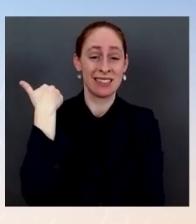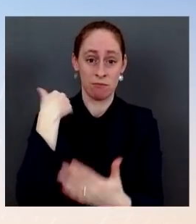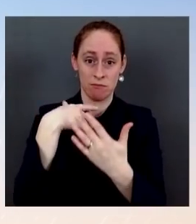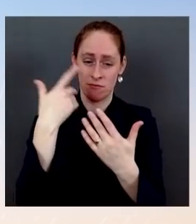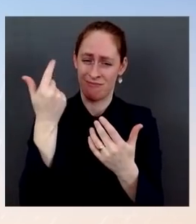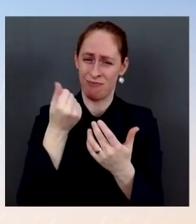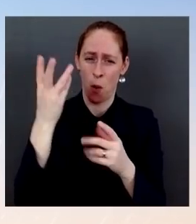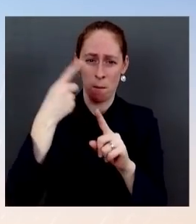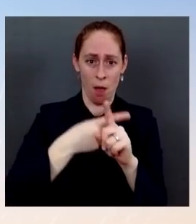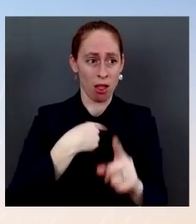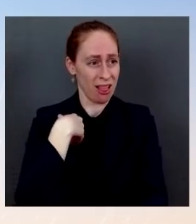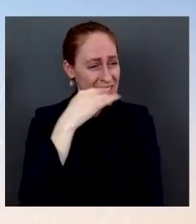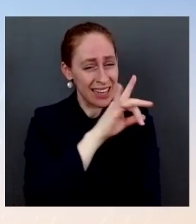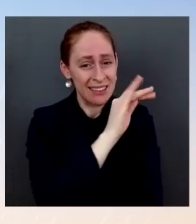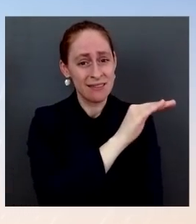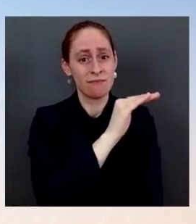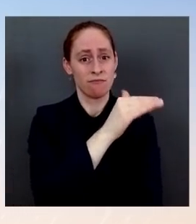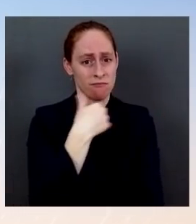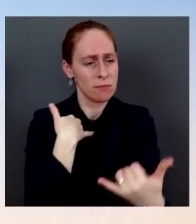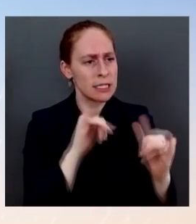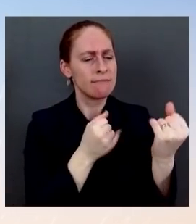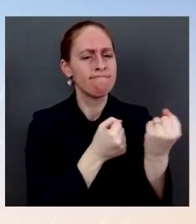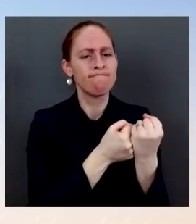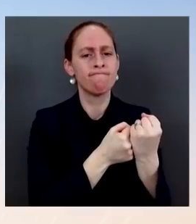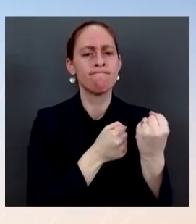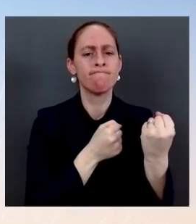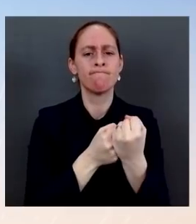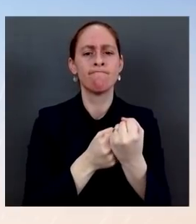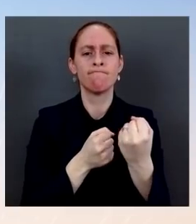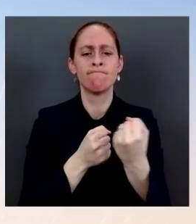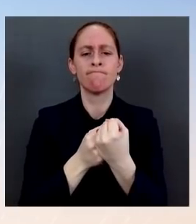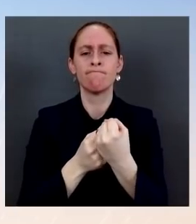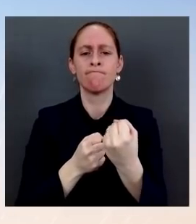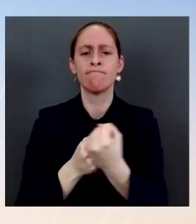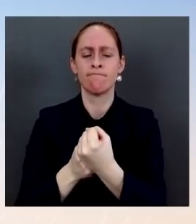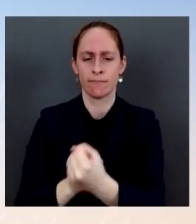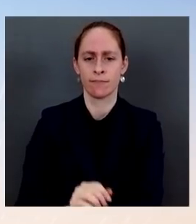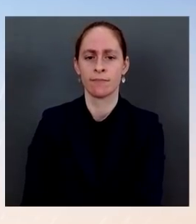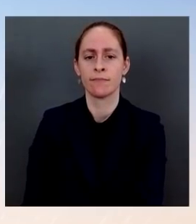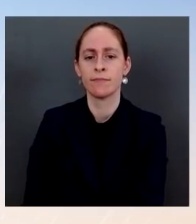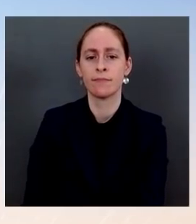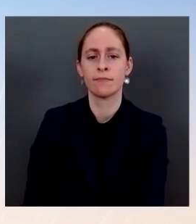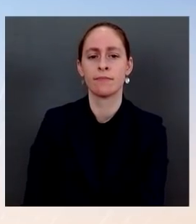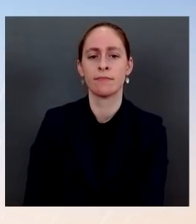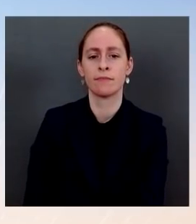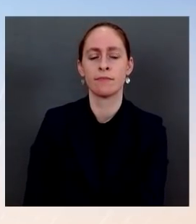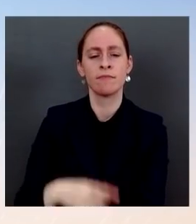strike forces that have been helping individual cities, working with law enforcement partnerships to help individual cities.